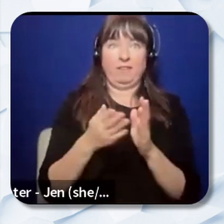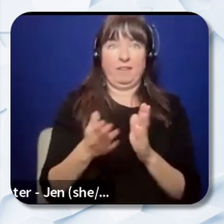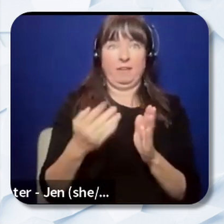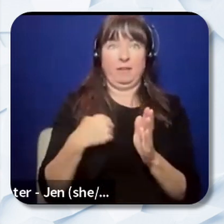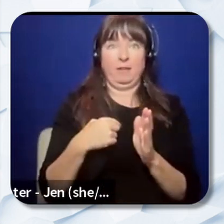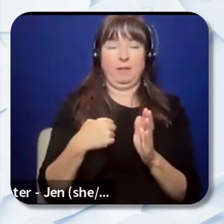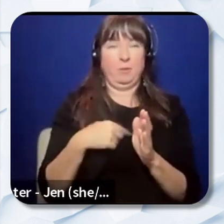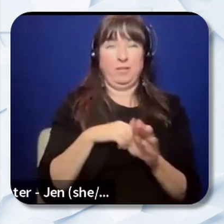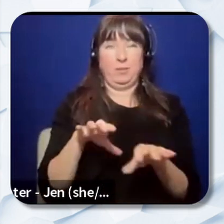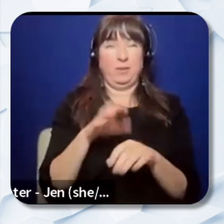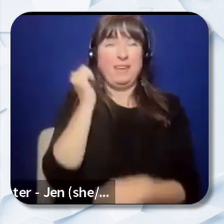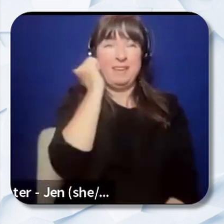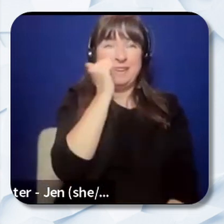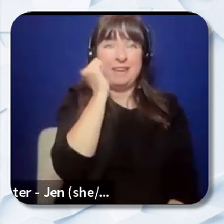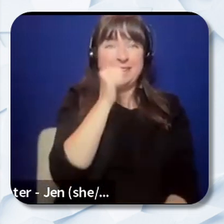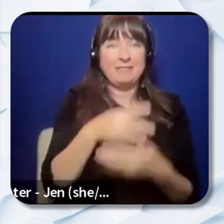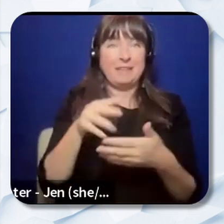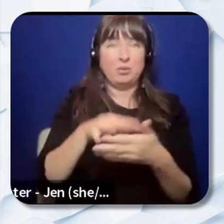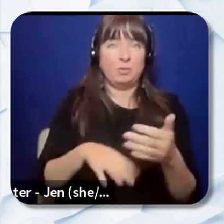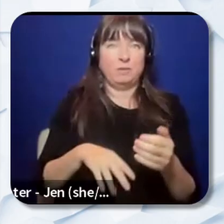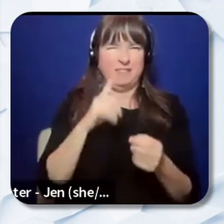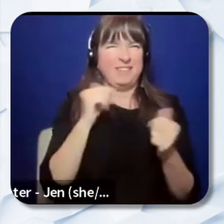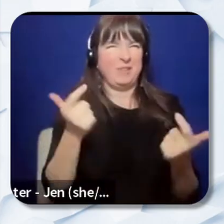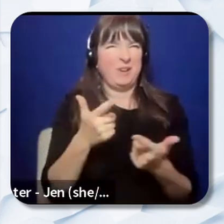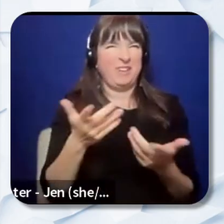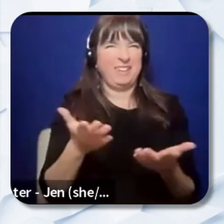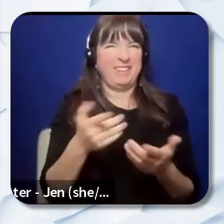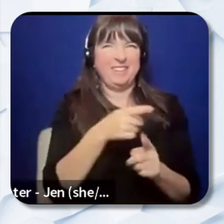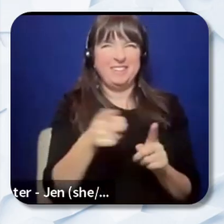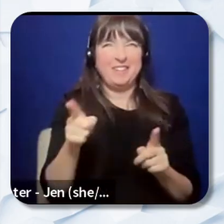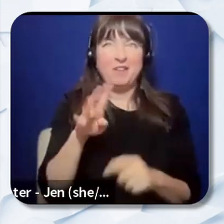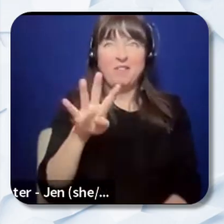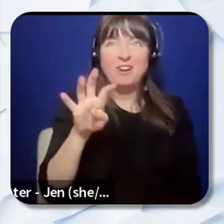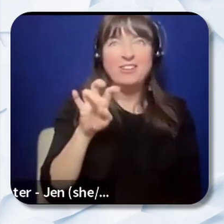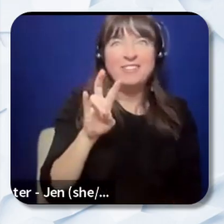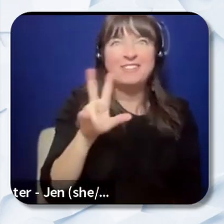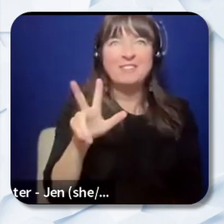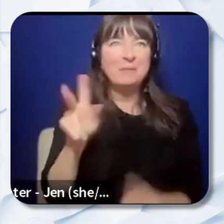daily schedule. Everyone is doing I'm pretty sure everyone here the five 473 people that are here